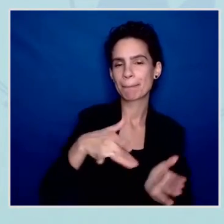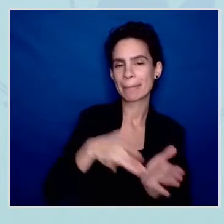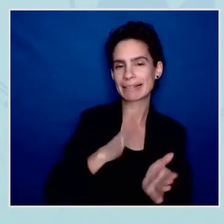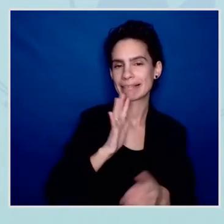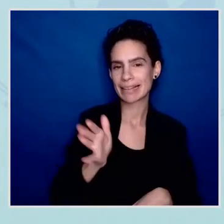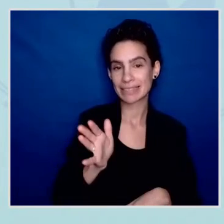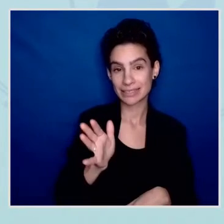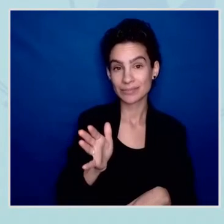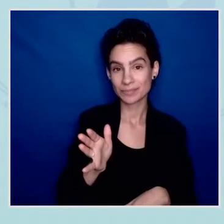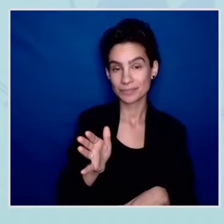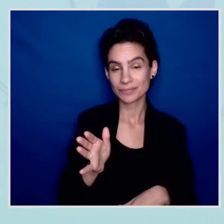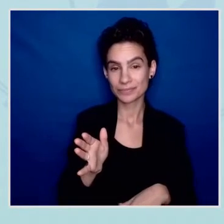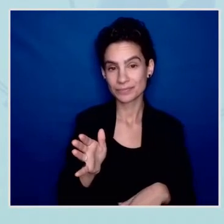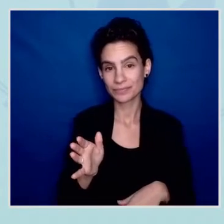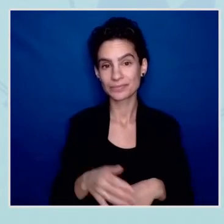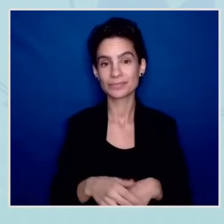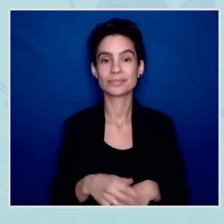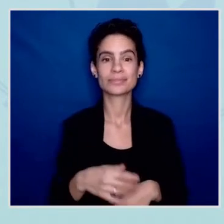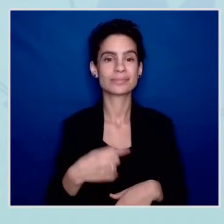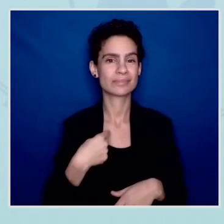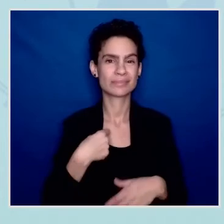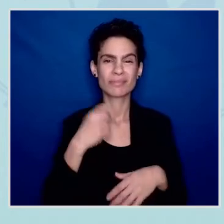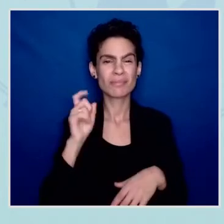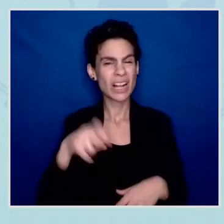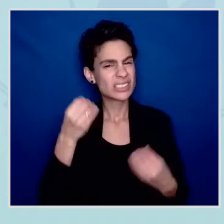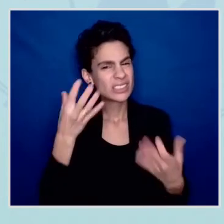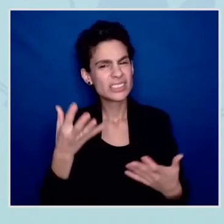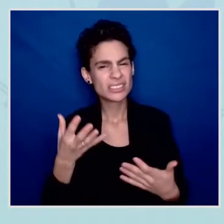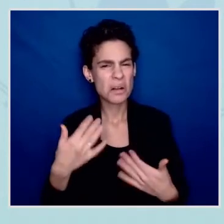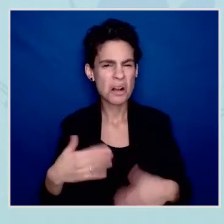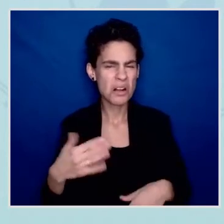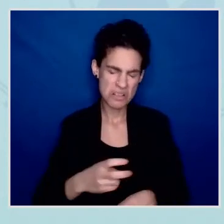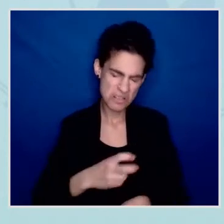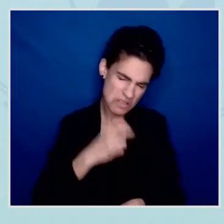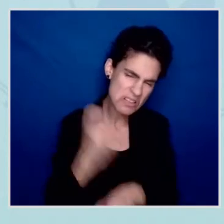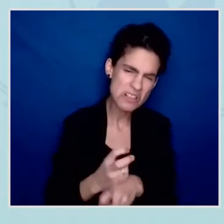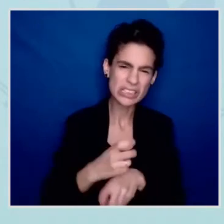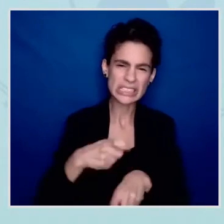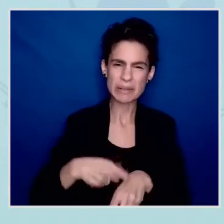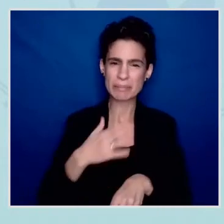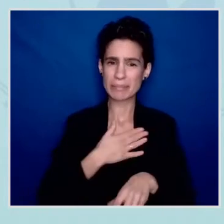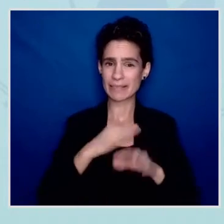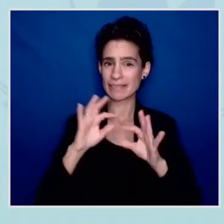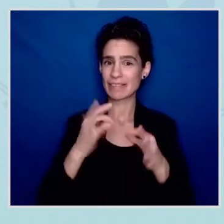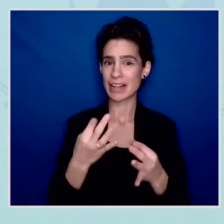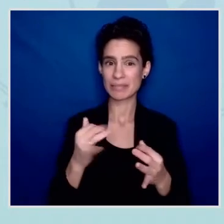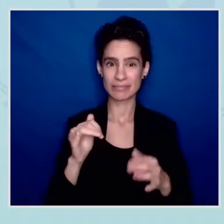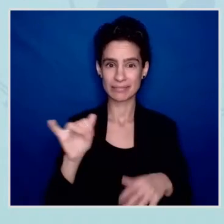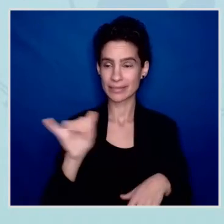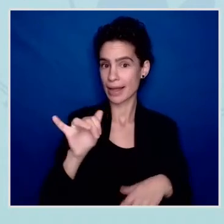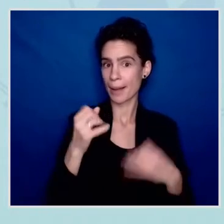UNCEREMONIOUSLY INTO EARLY